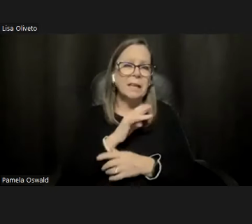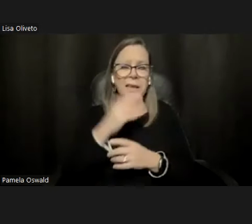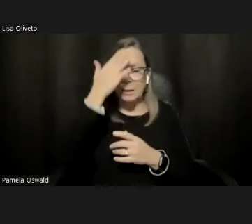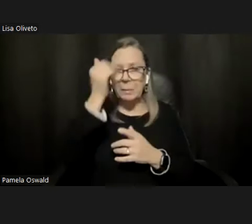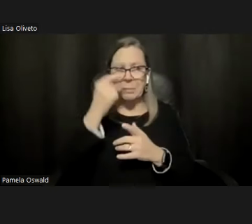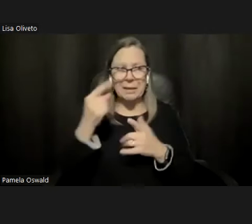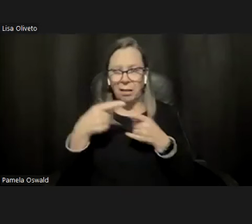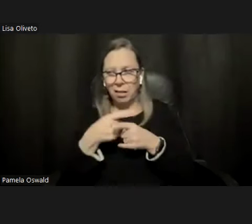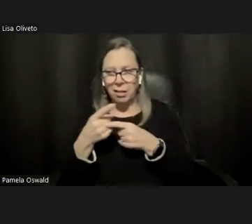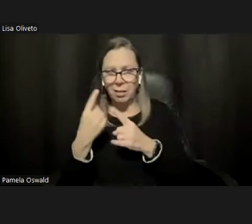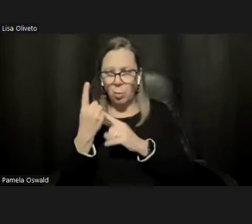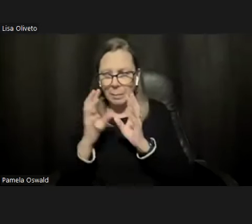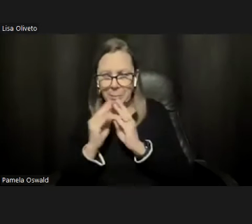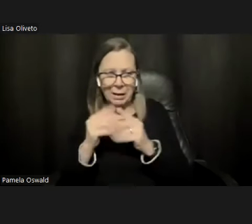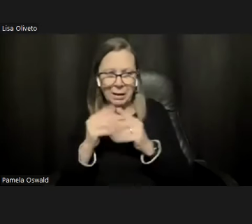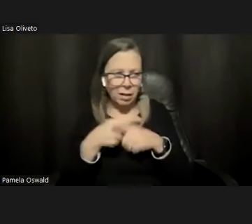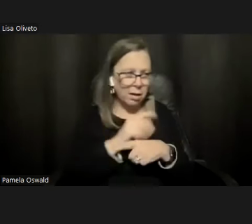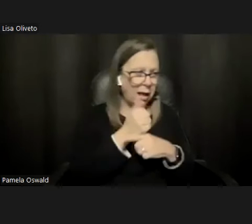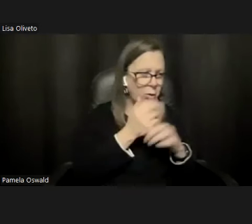be able to decide.